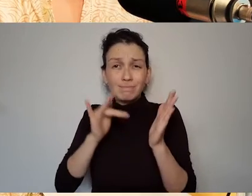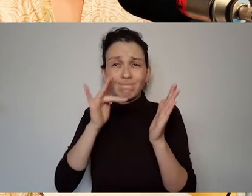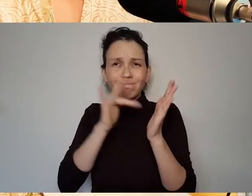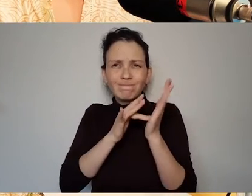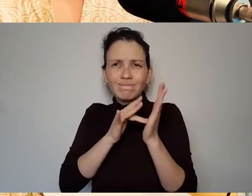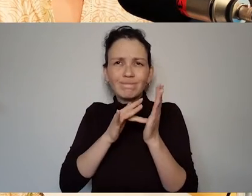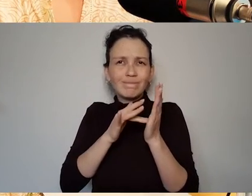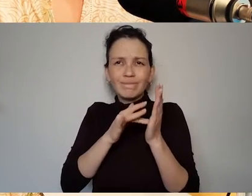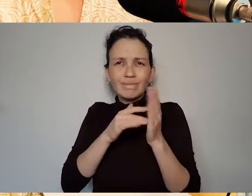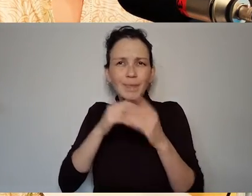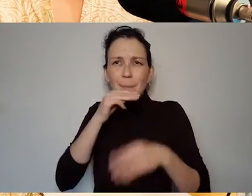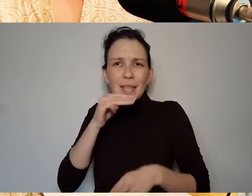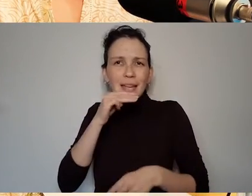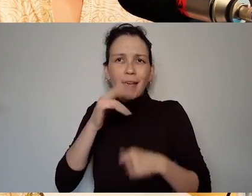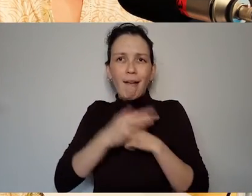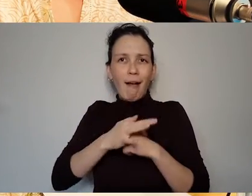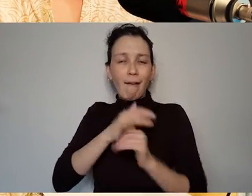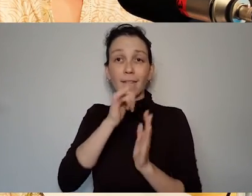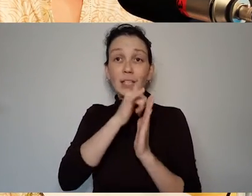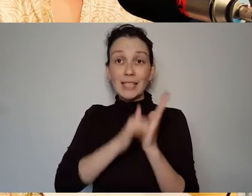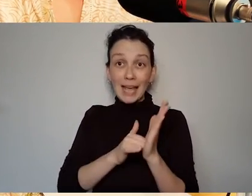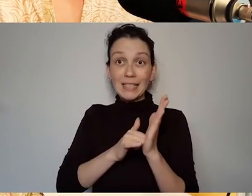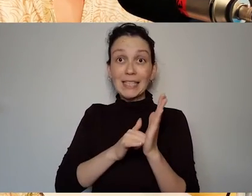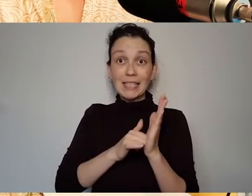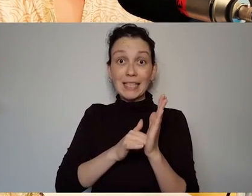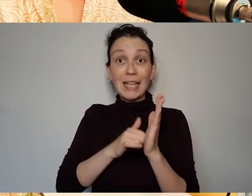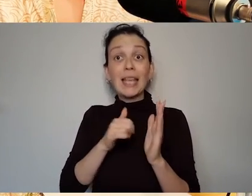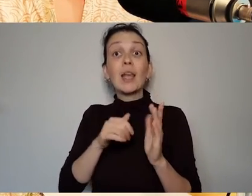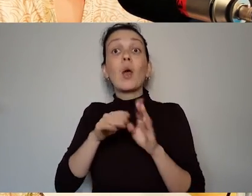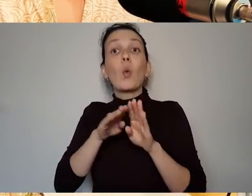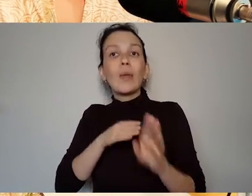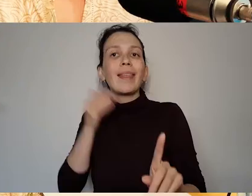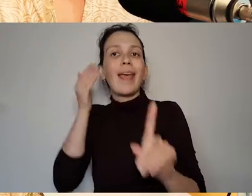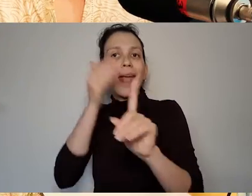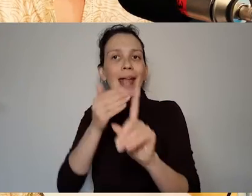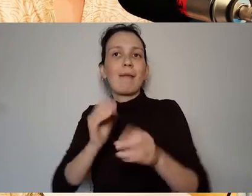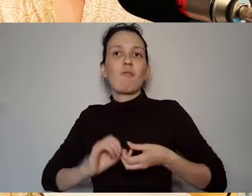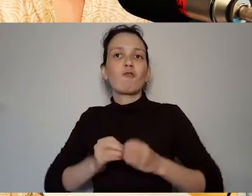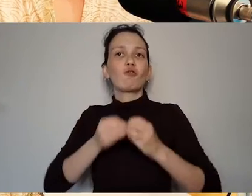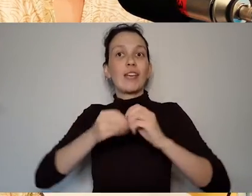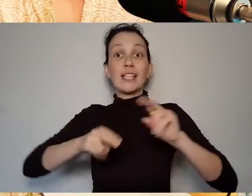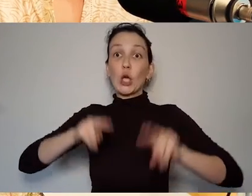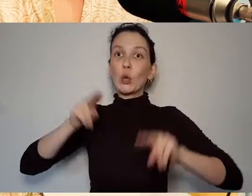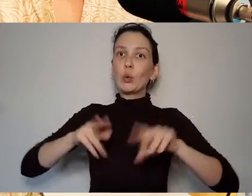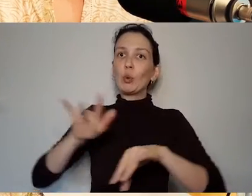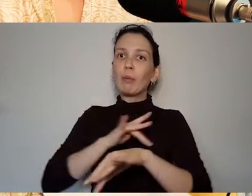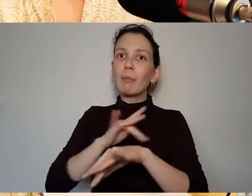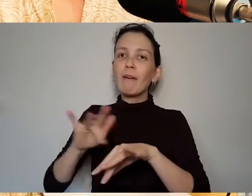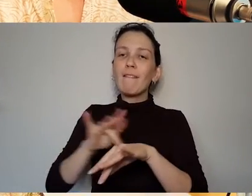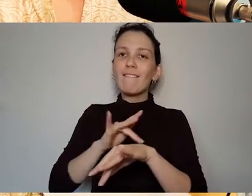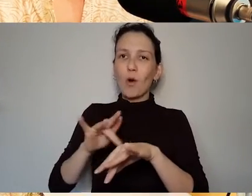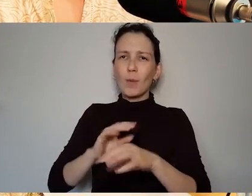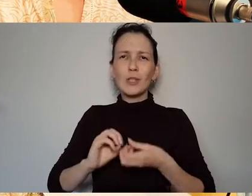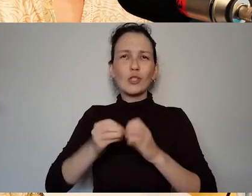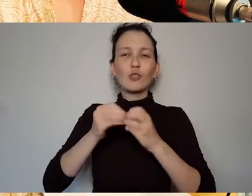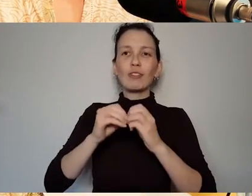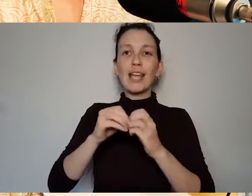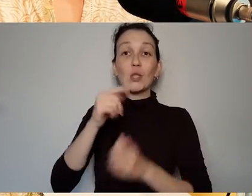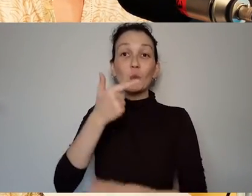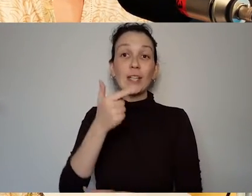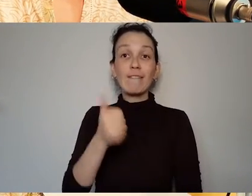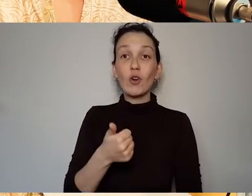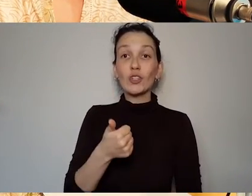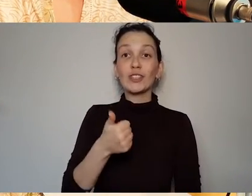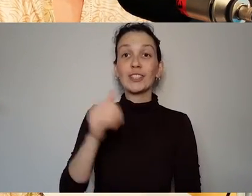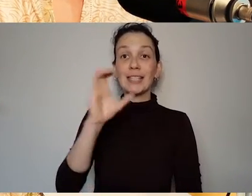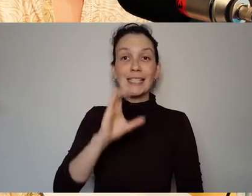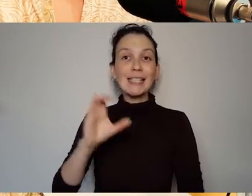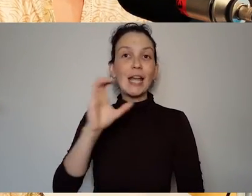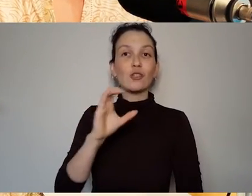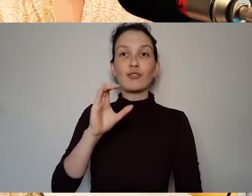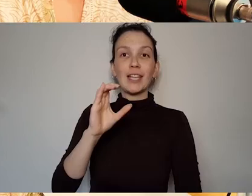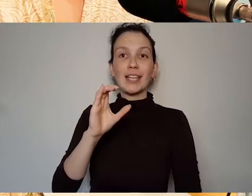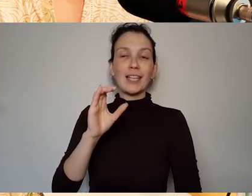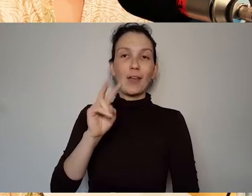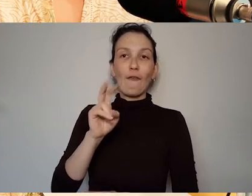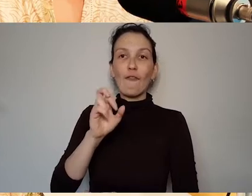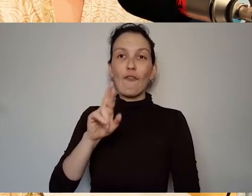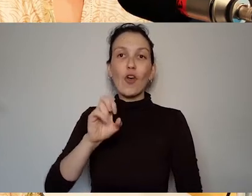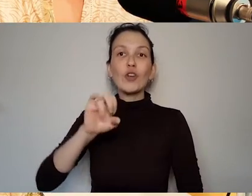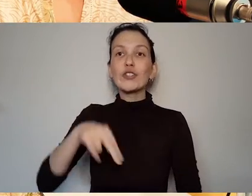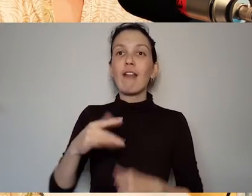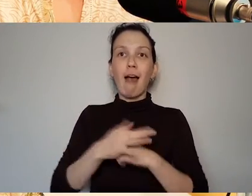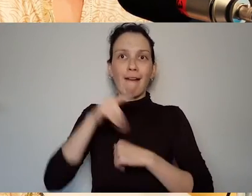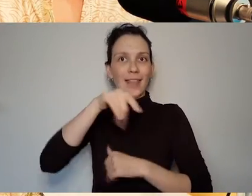a new piece of work to to breathe a 21st century interpretation into this script that Deevy wrote